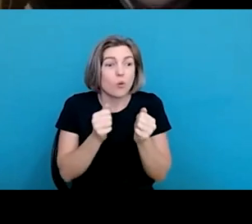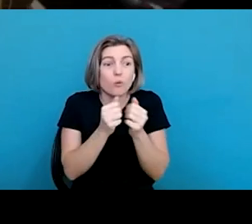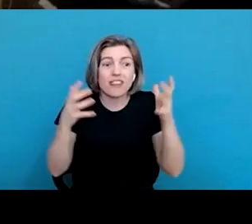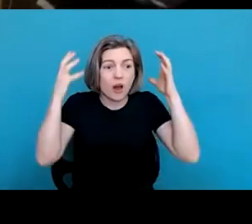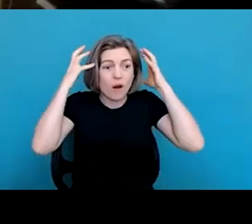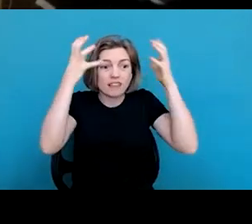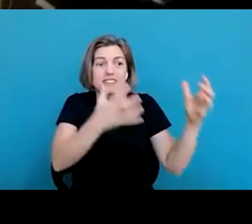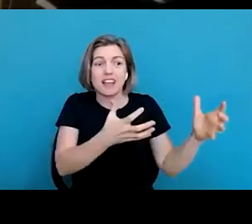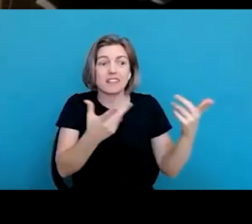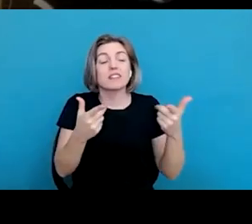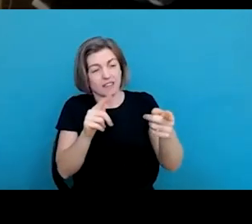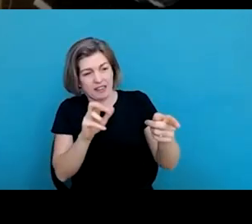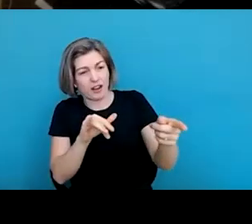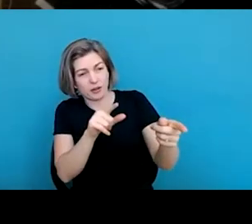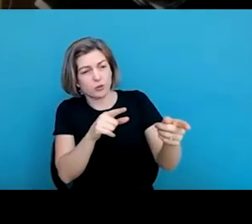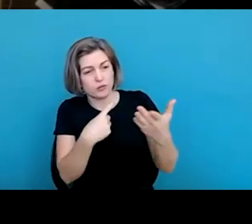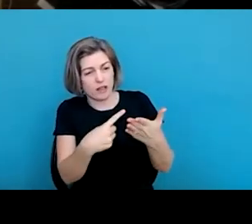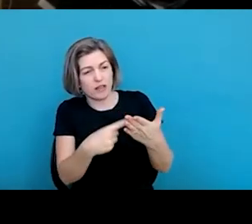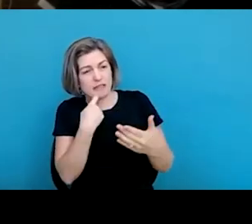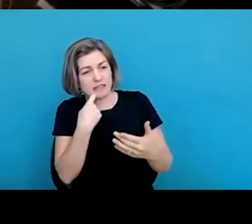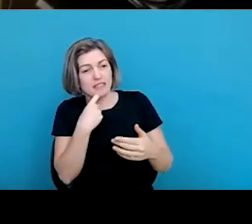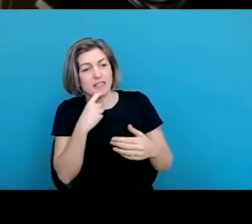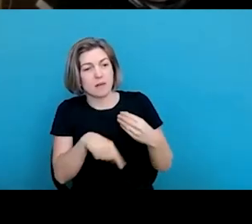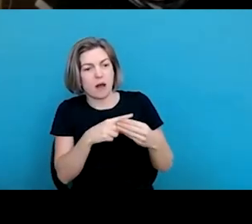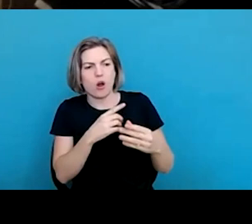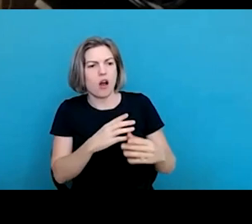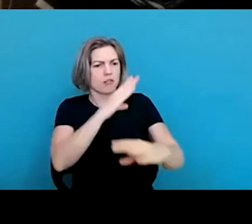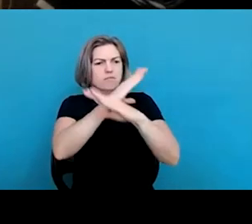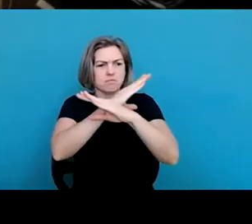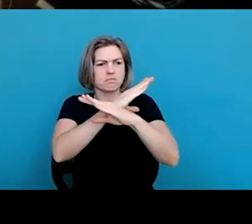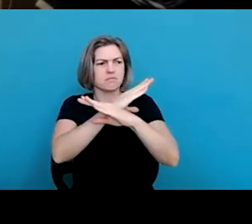Larry, you were talking before at the moment there is a big barrier of headsets where actually